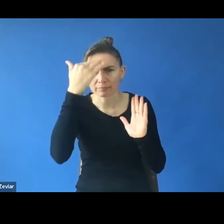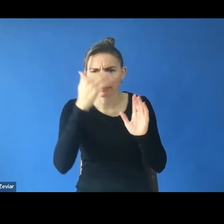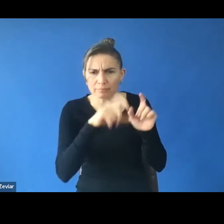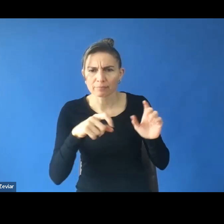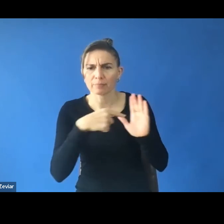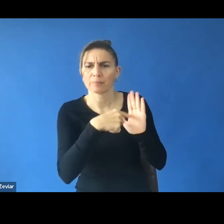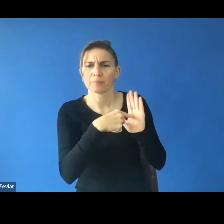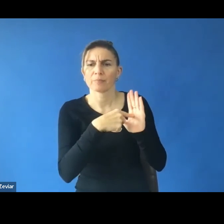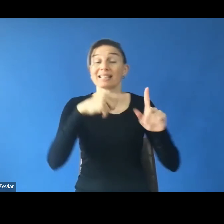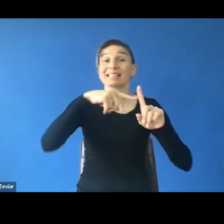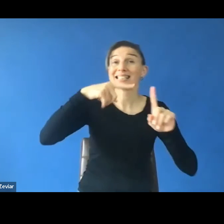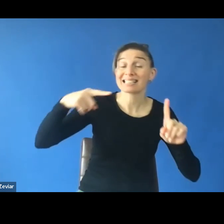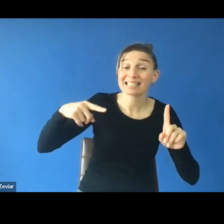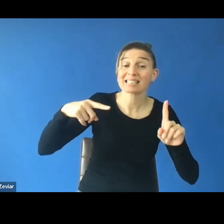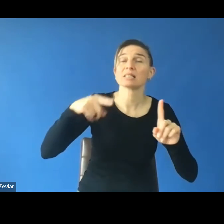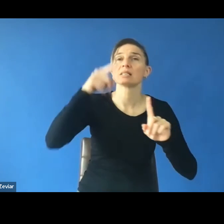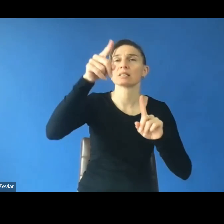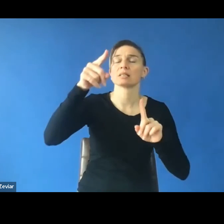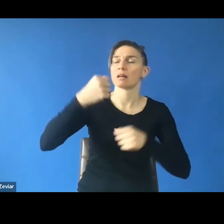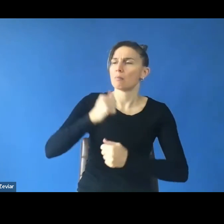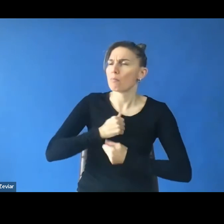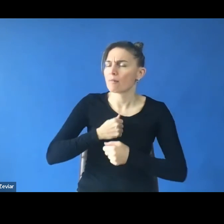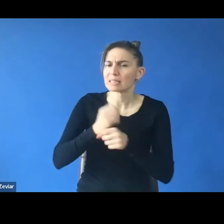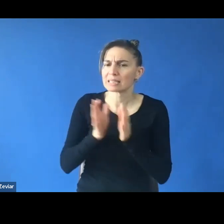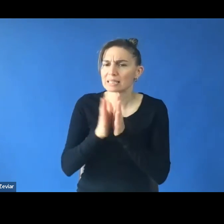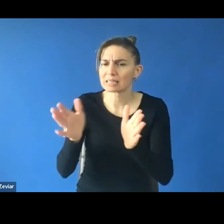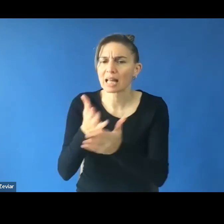and skilled persons with disabilities entering the labour market.